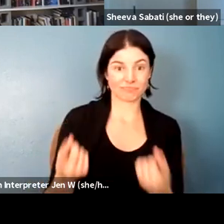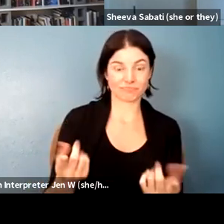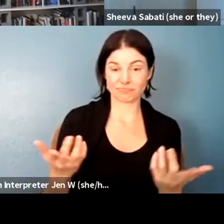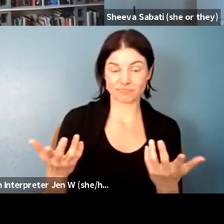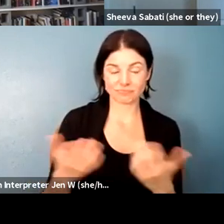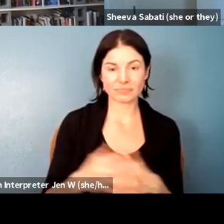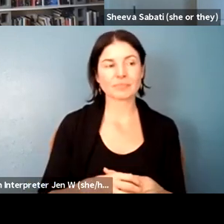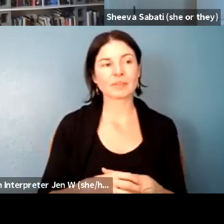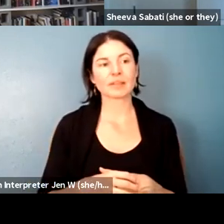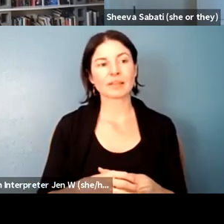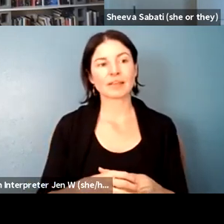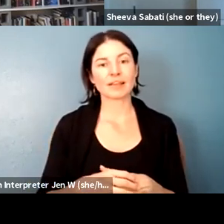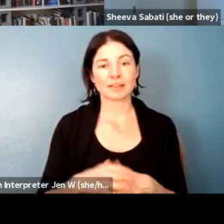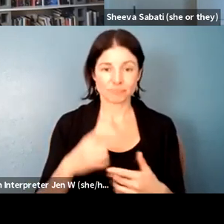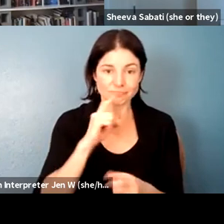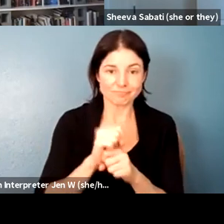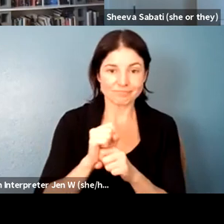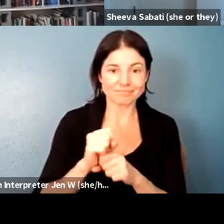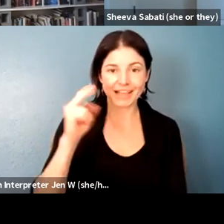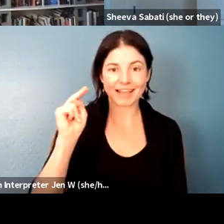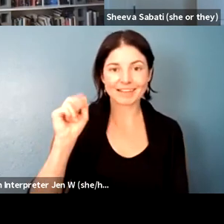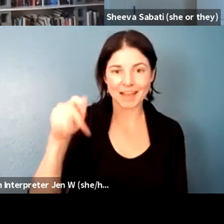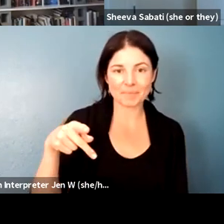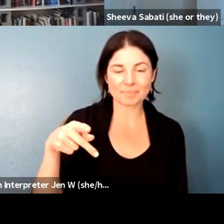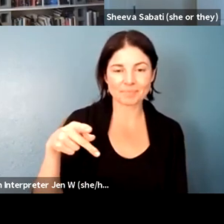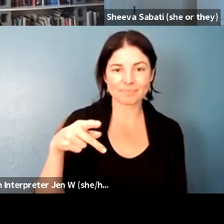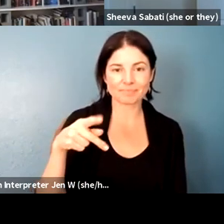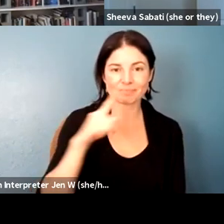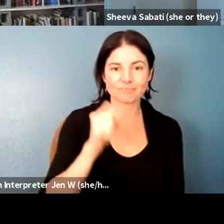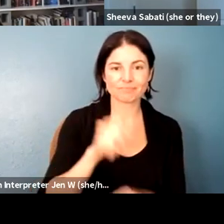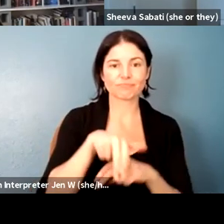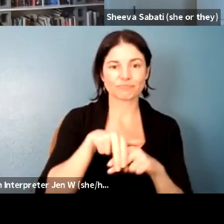do take naps, allow myself to rest, without guilt used to feel